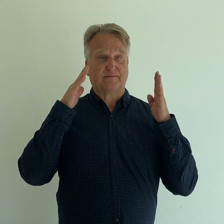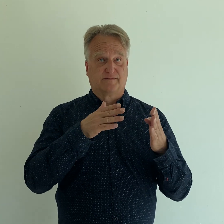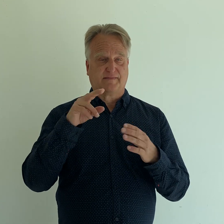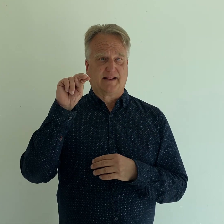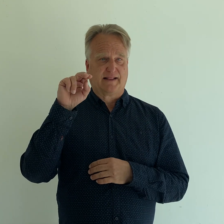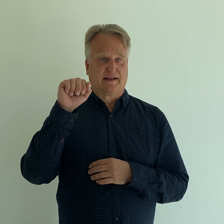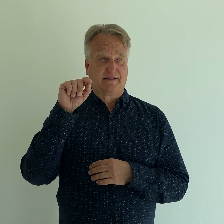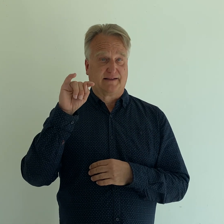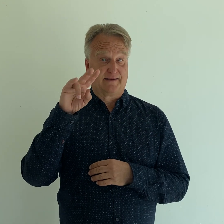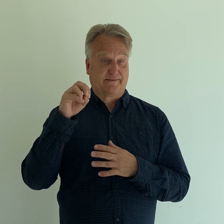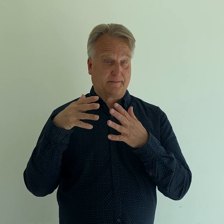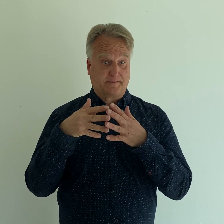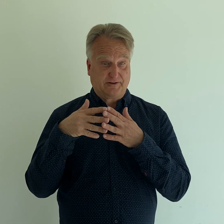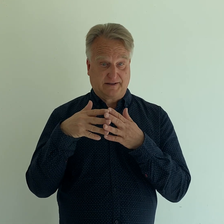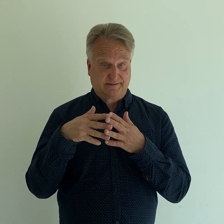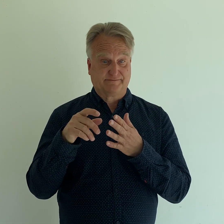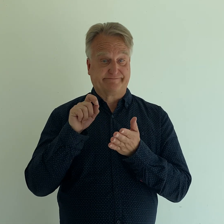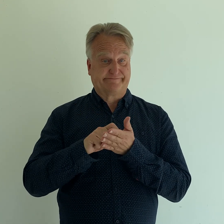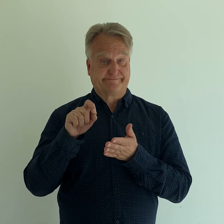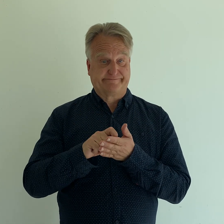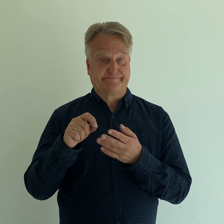Finally, for the Native American Deaf experience,